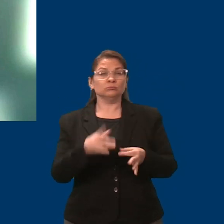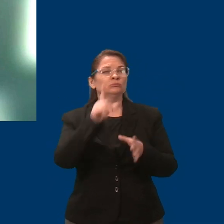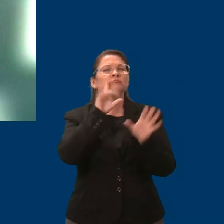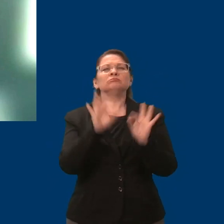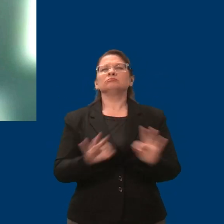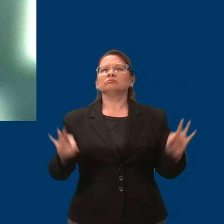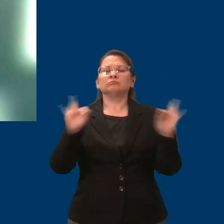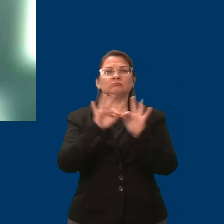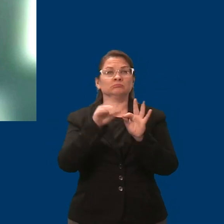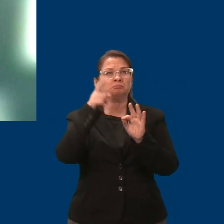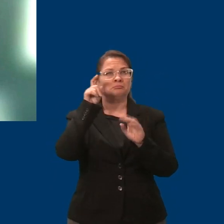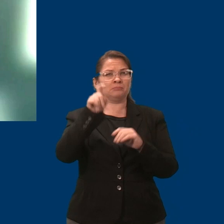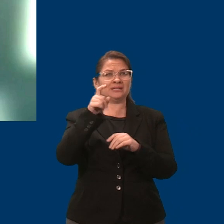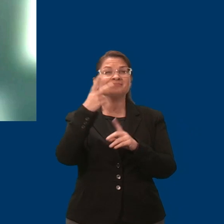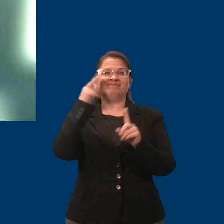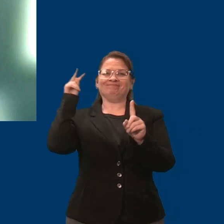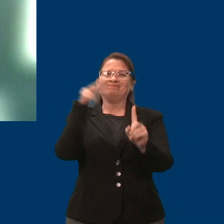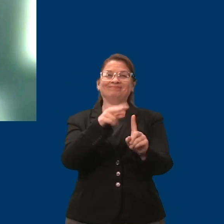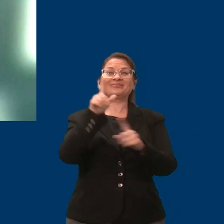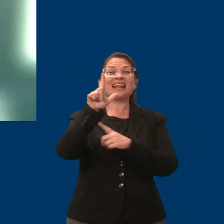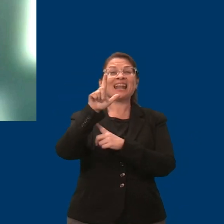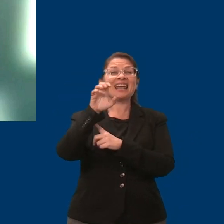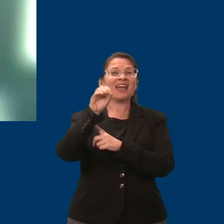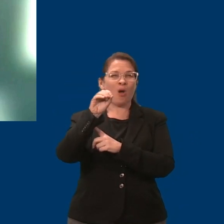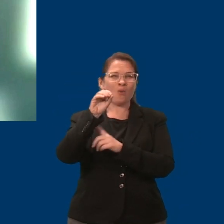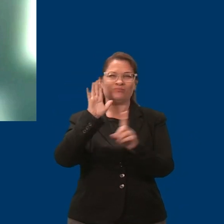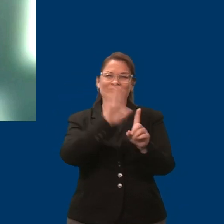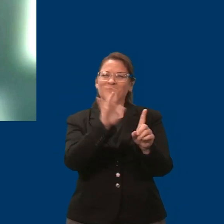advocate, Anne St. Martin, Erica Barnes, Executive